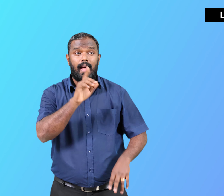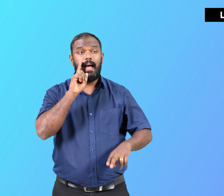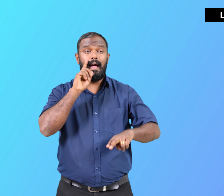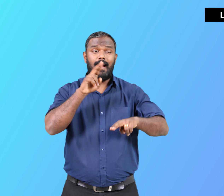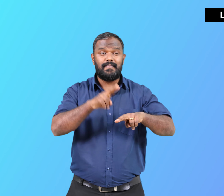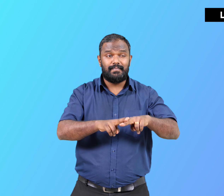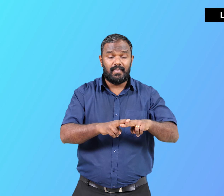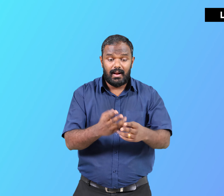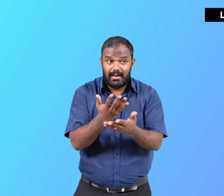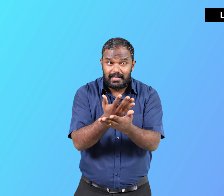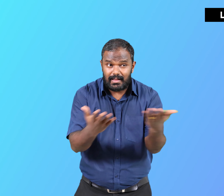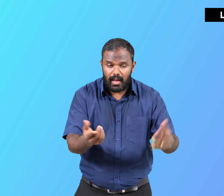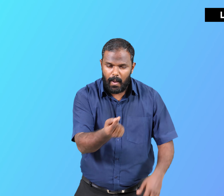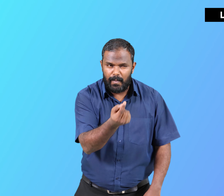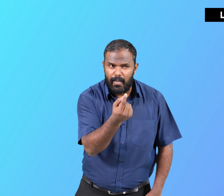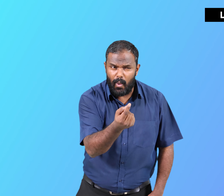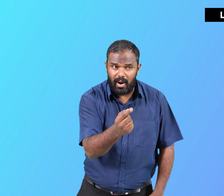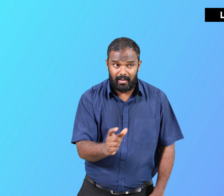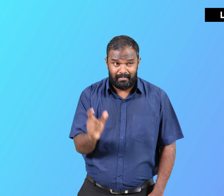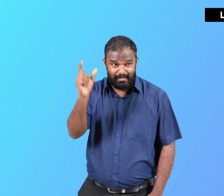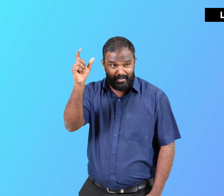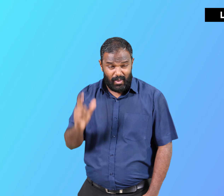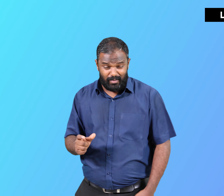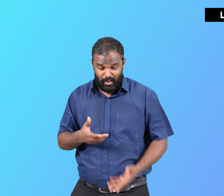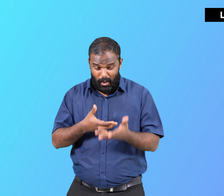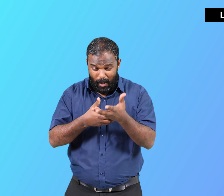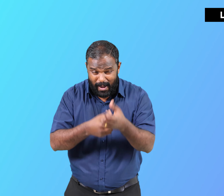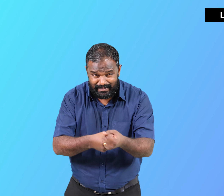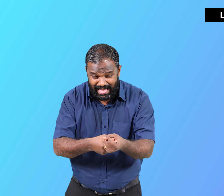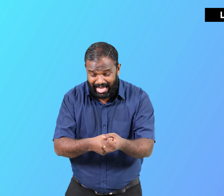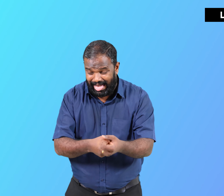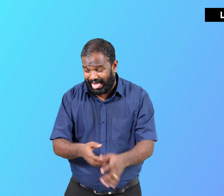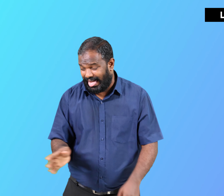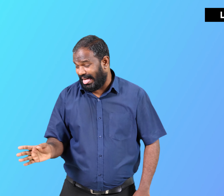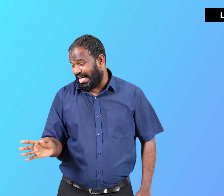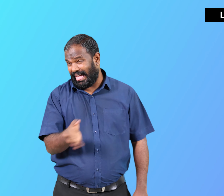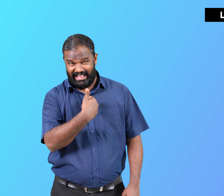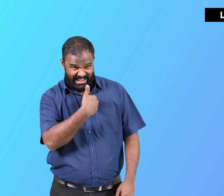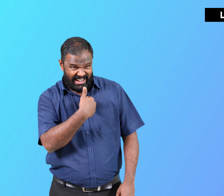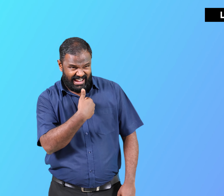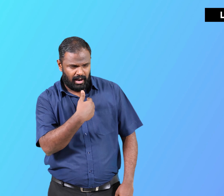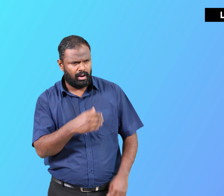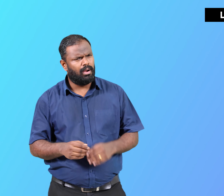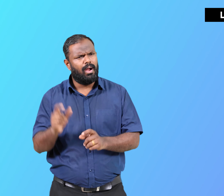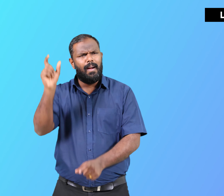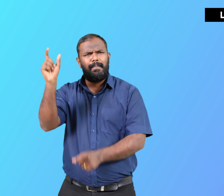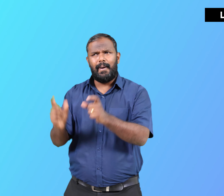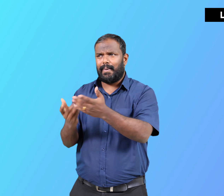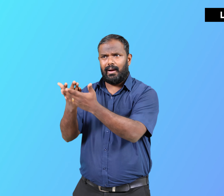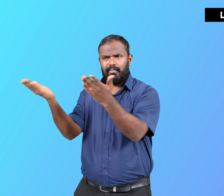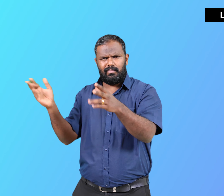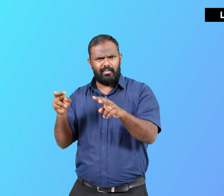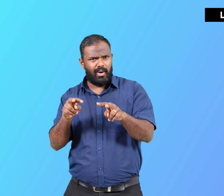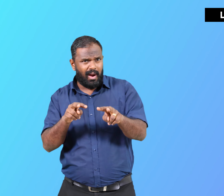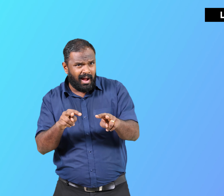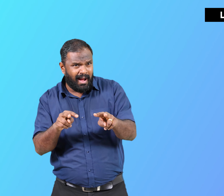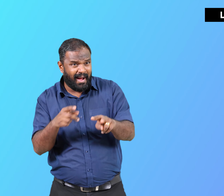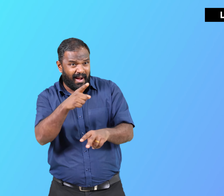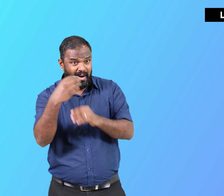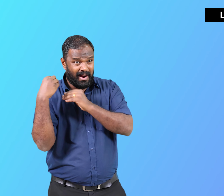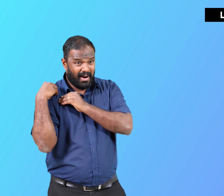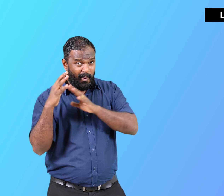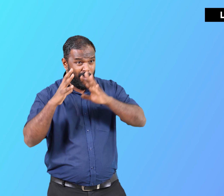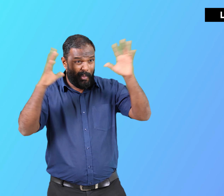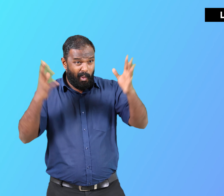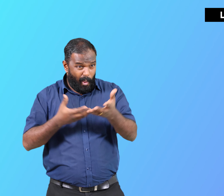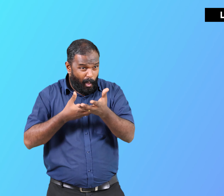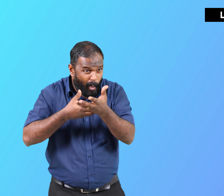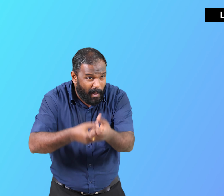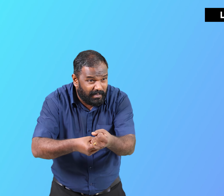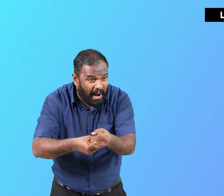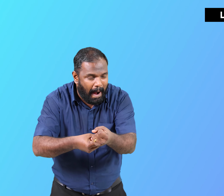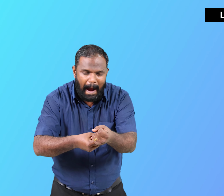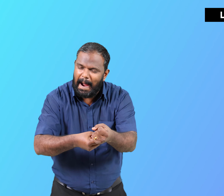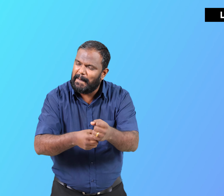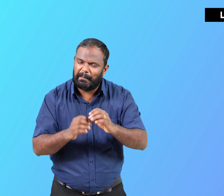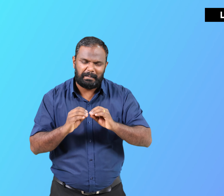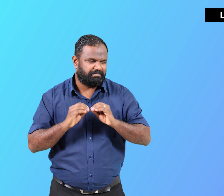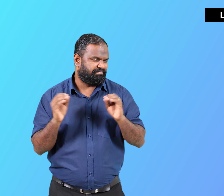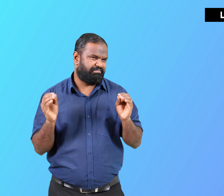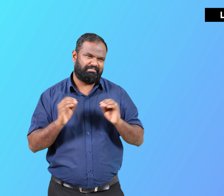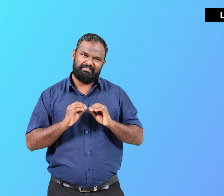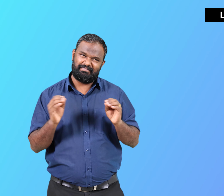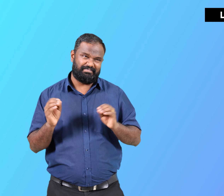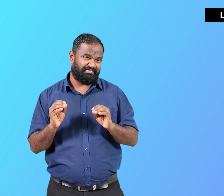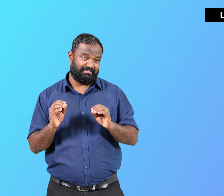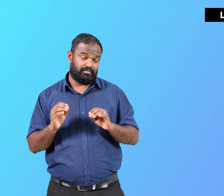If you cannot be trusted with worldly riches, you will not be trusted with the true riches.